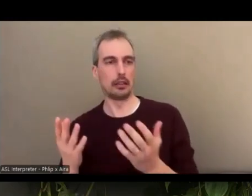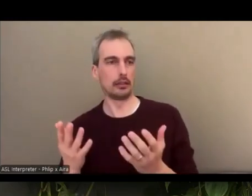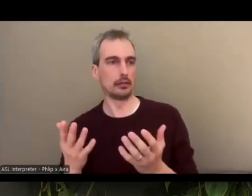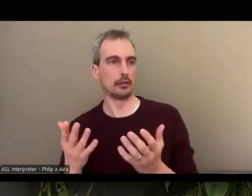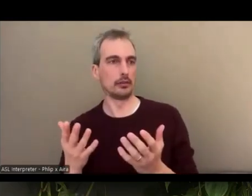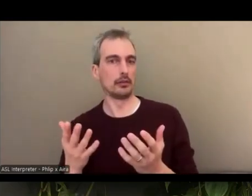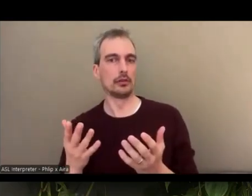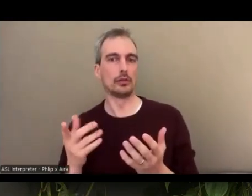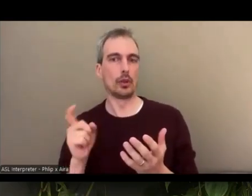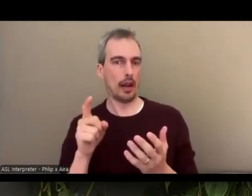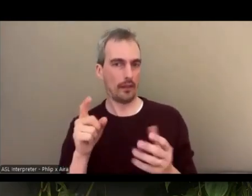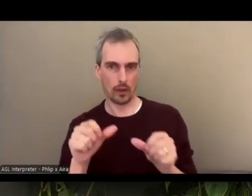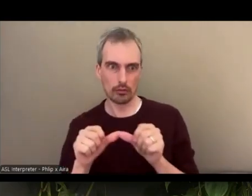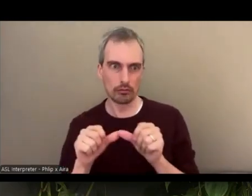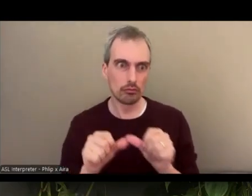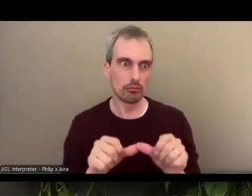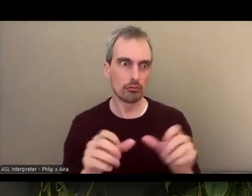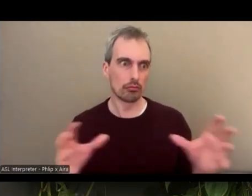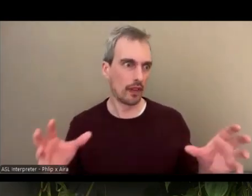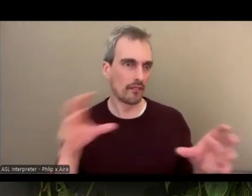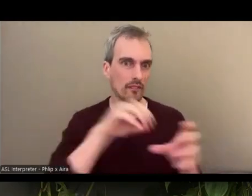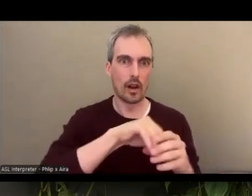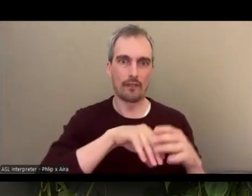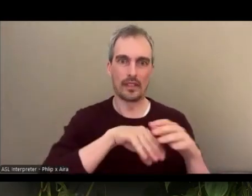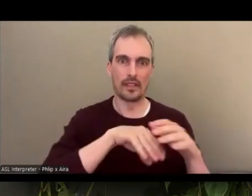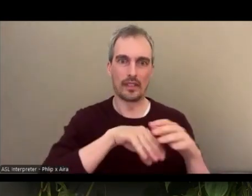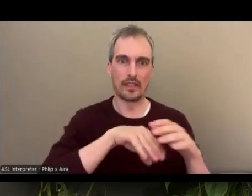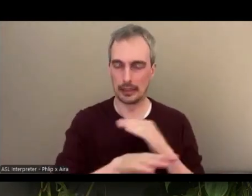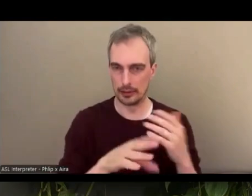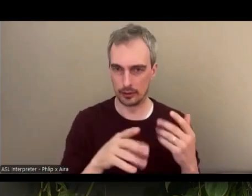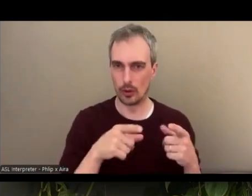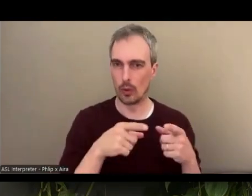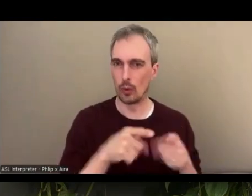to stay on top of the usability of a complex, rapidly changing application.